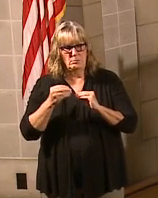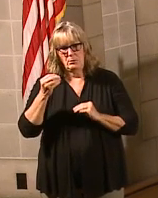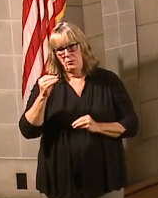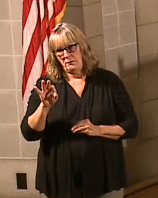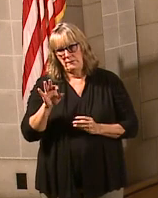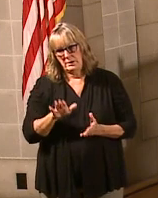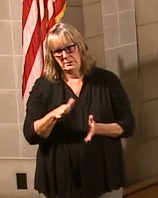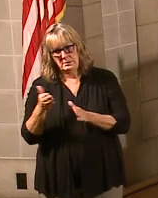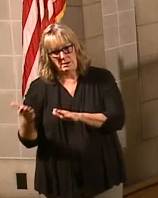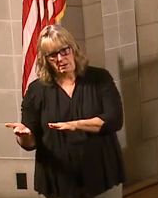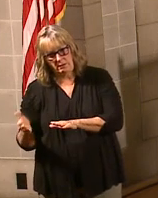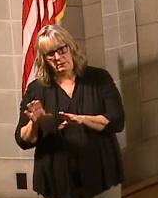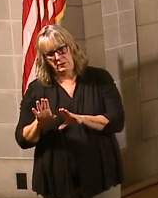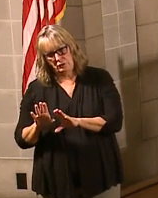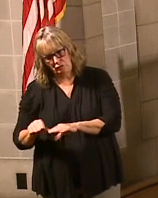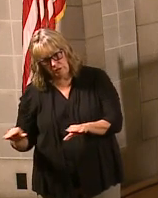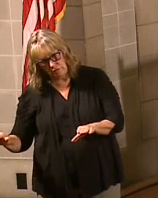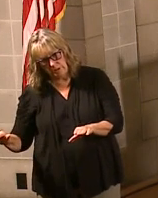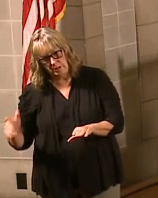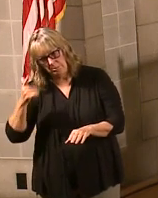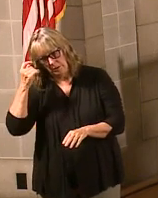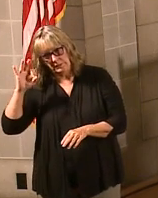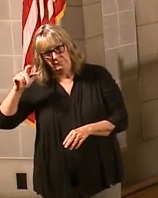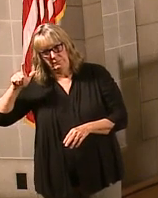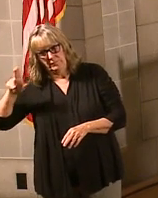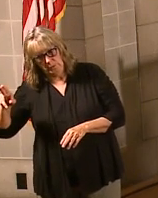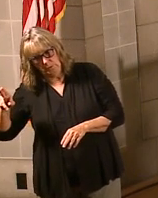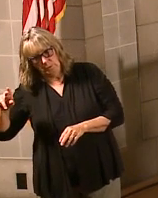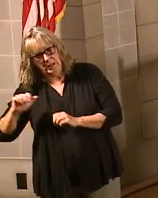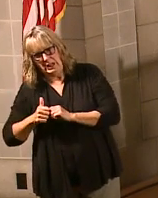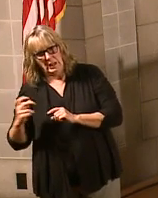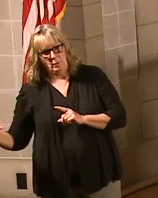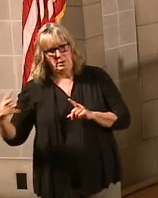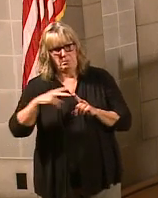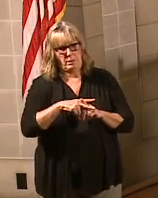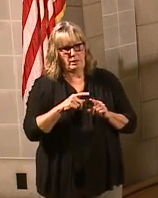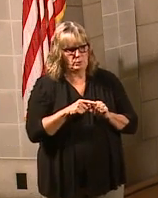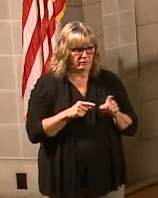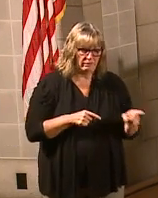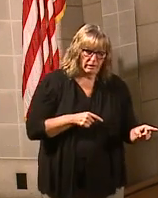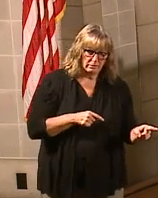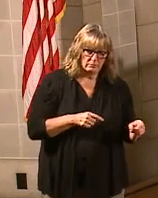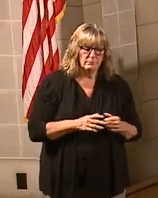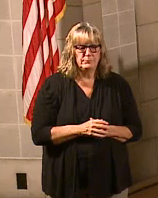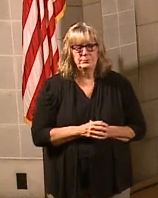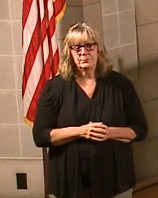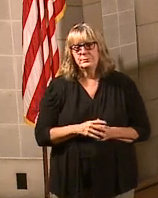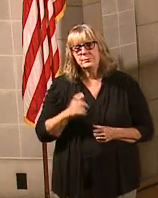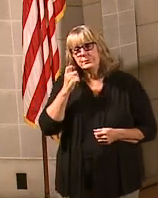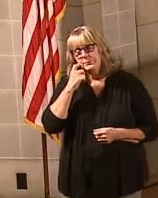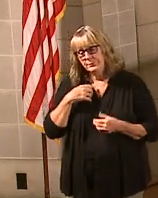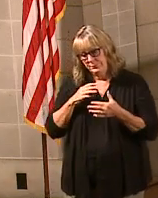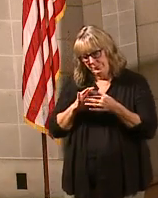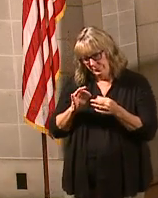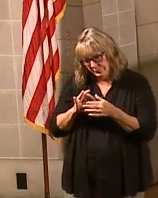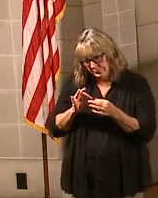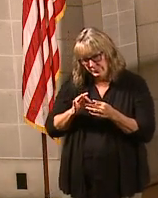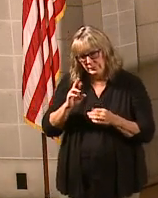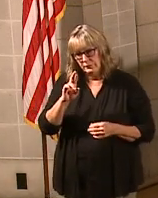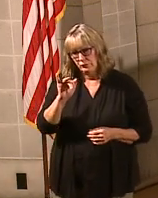BUT THAT THEY WOULD SPREAD IT,